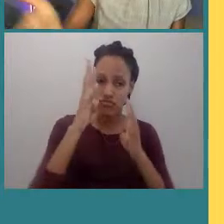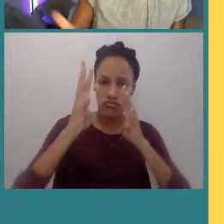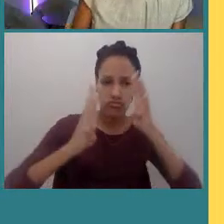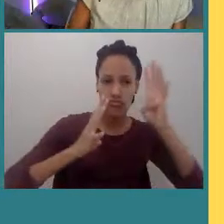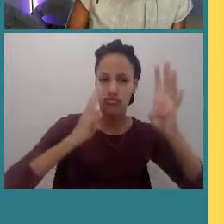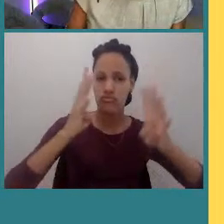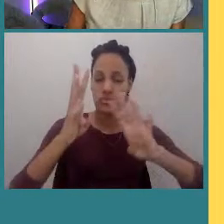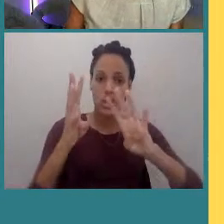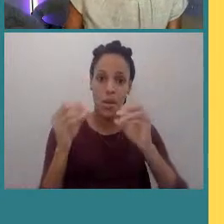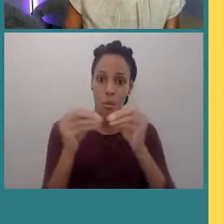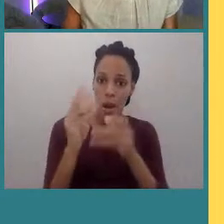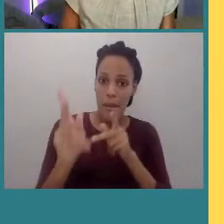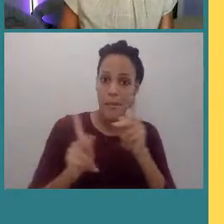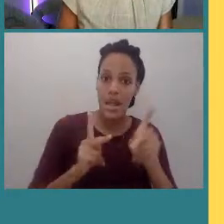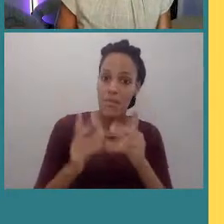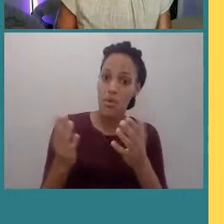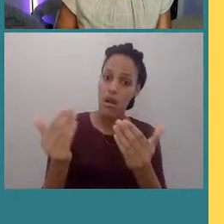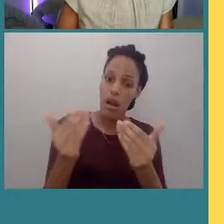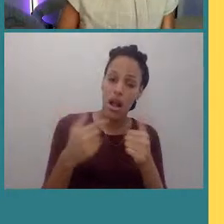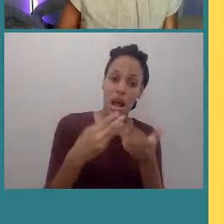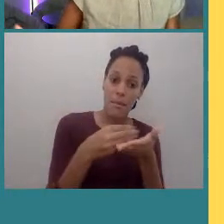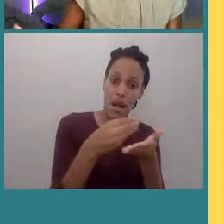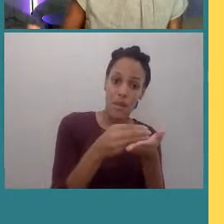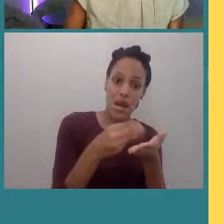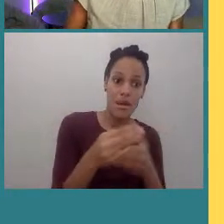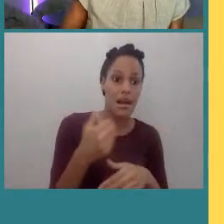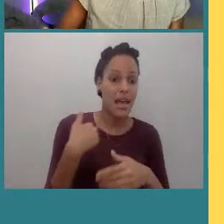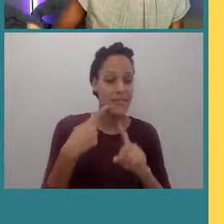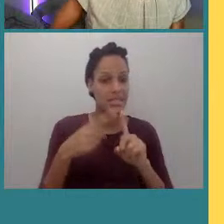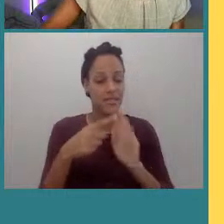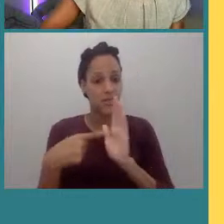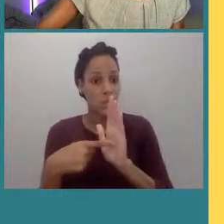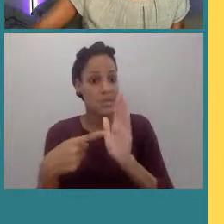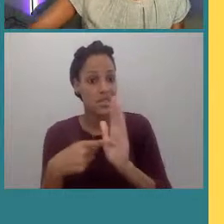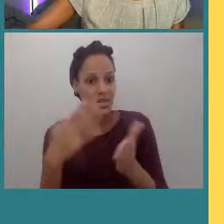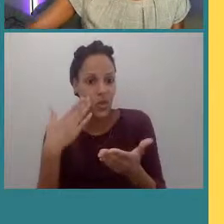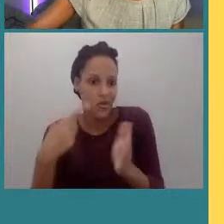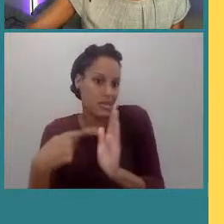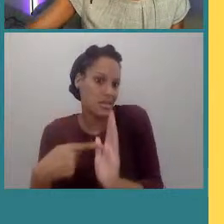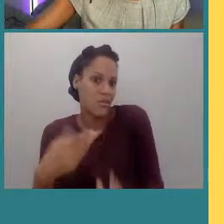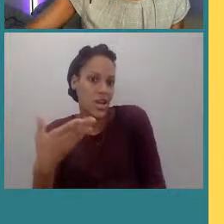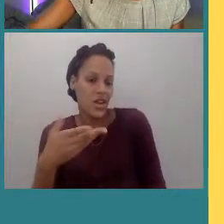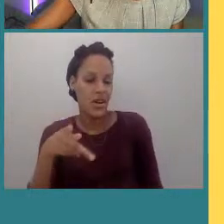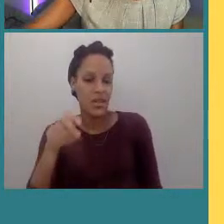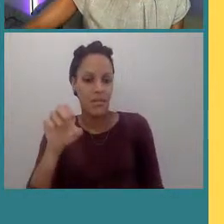exhibitions at places like The Peale, the key is to reinvest into your business, right?